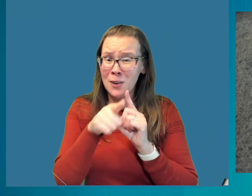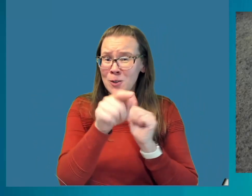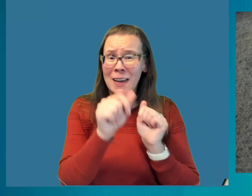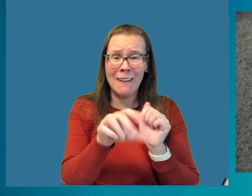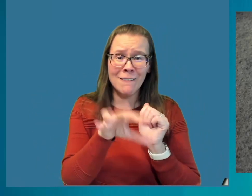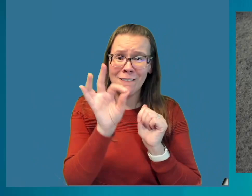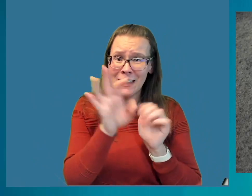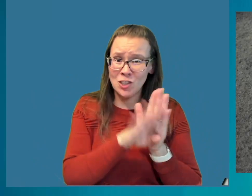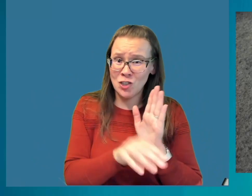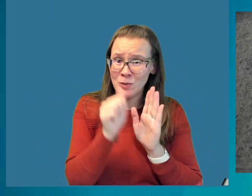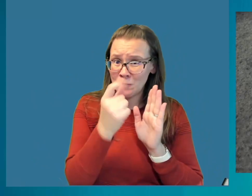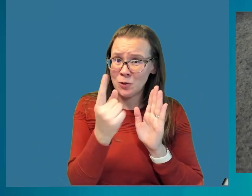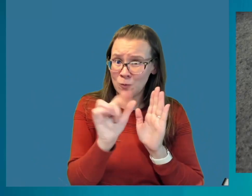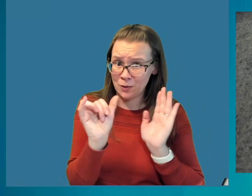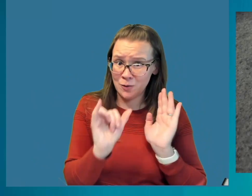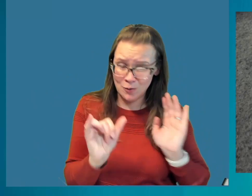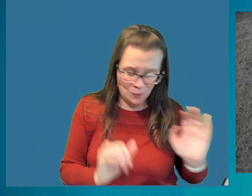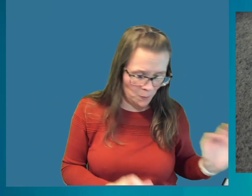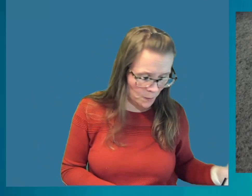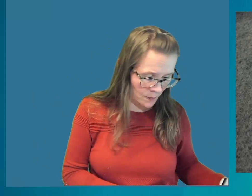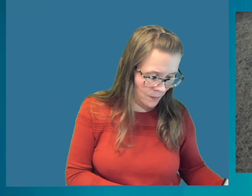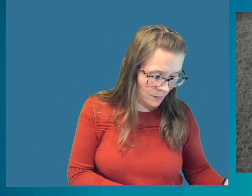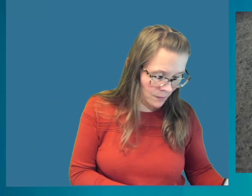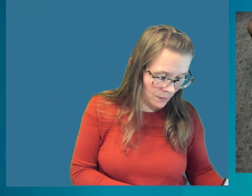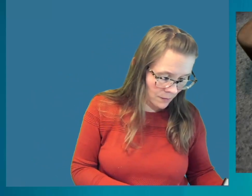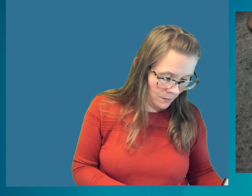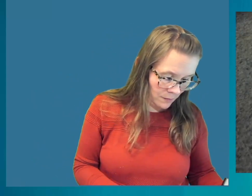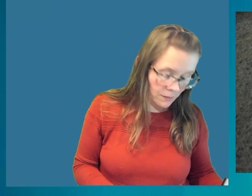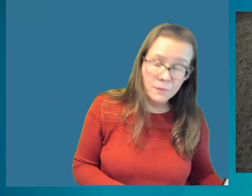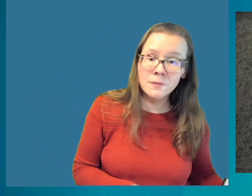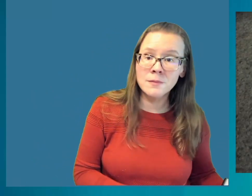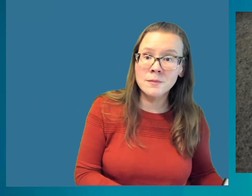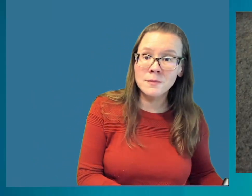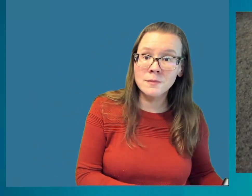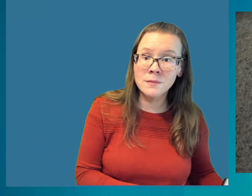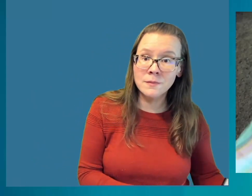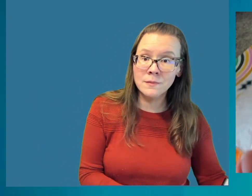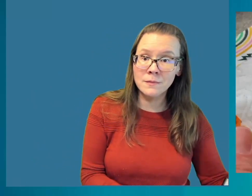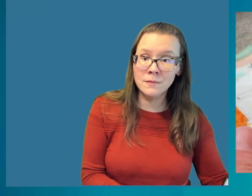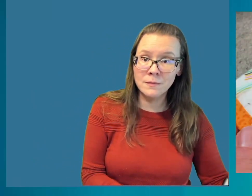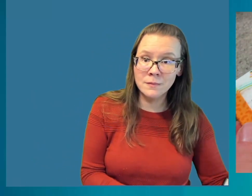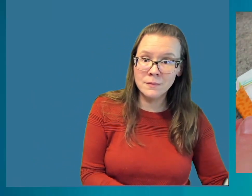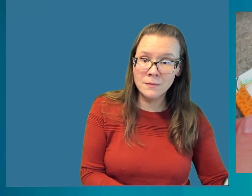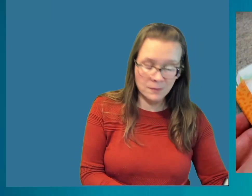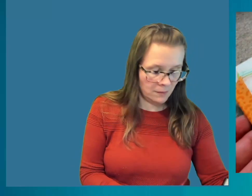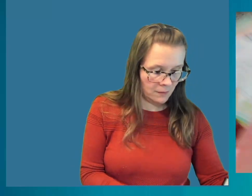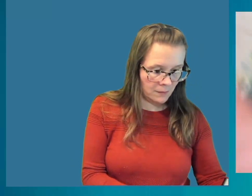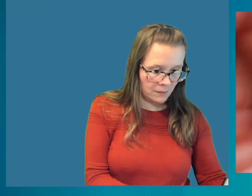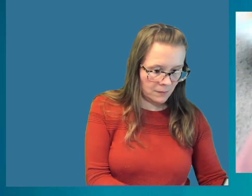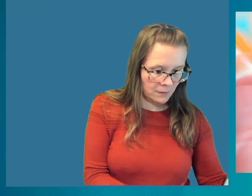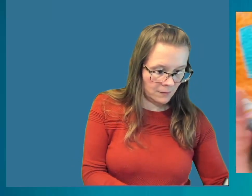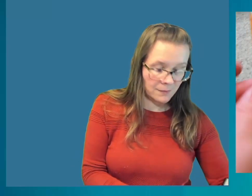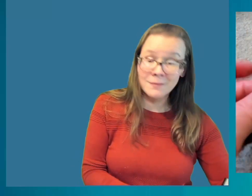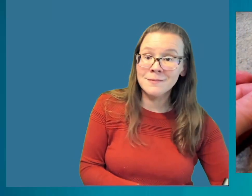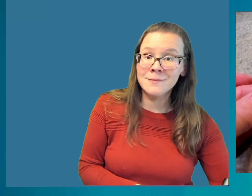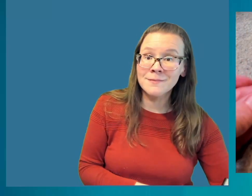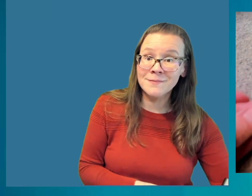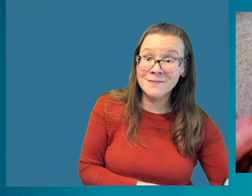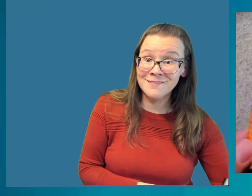I love my clapper: it's beautiful and a little expensive; but you can get cheaper ones as well.